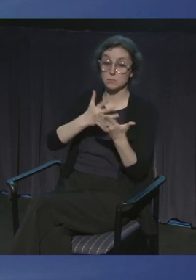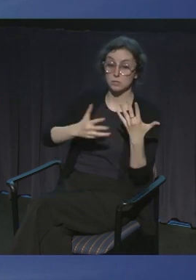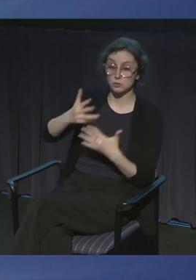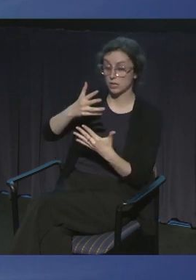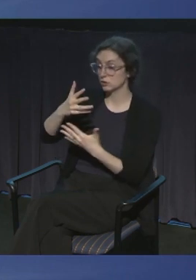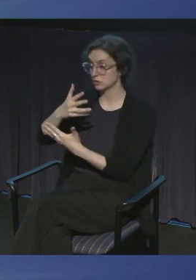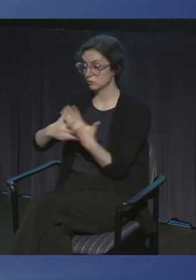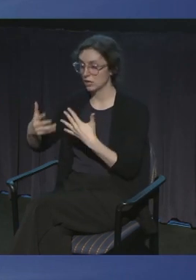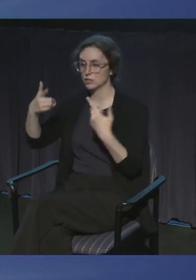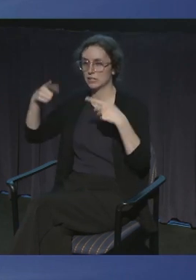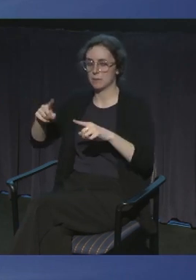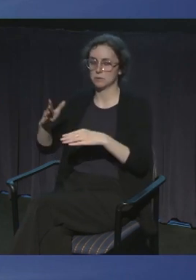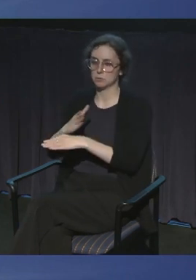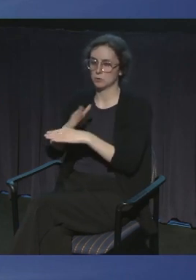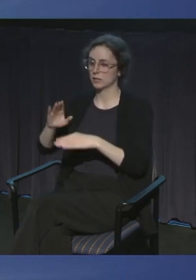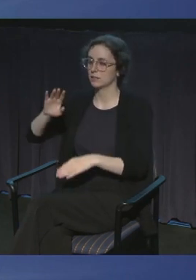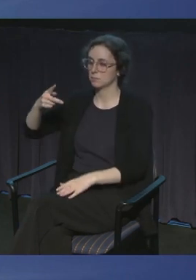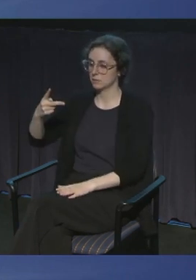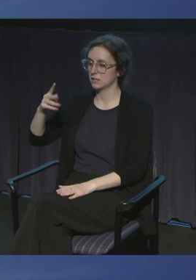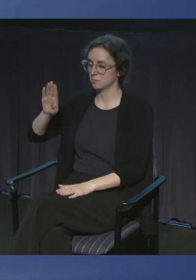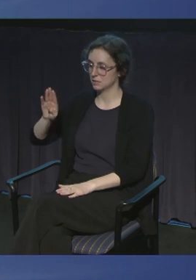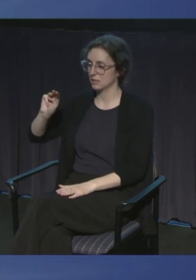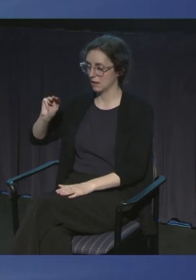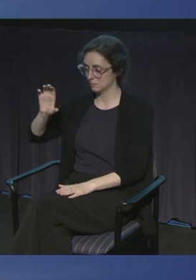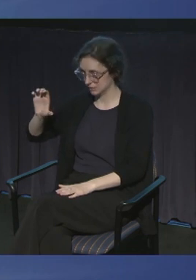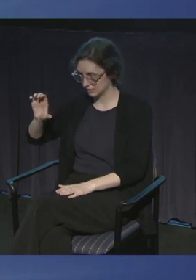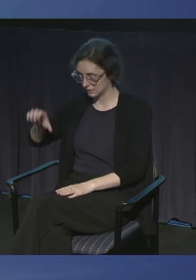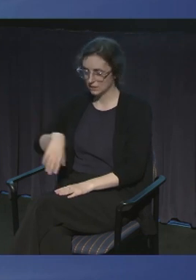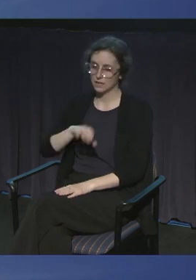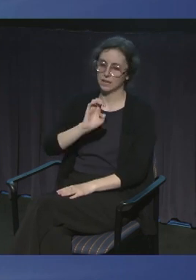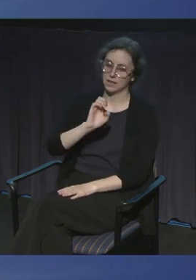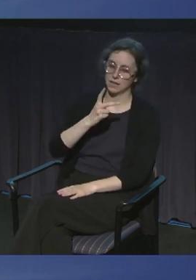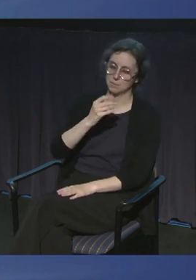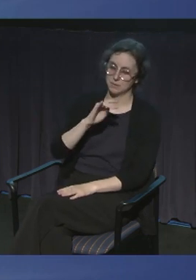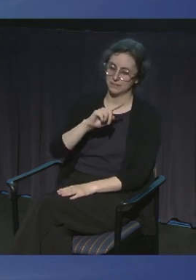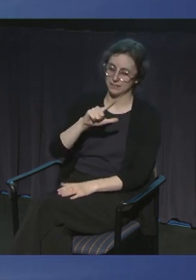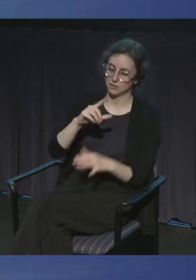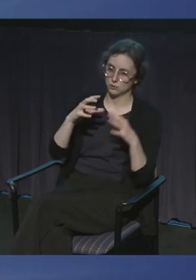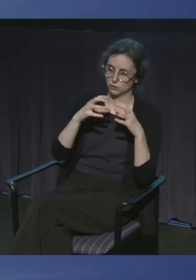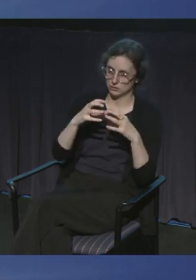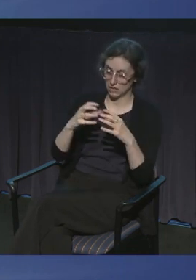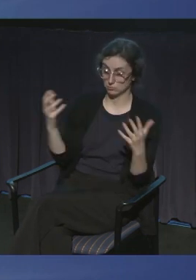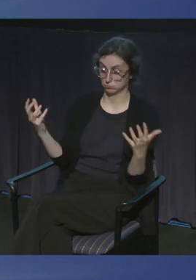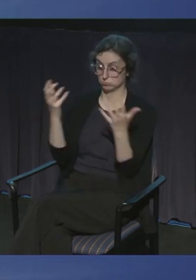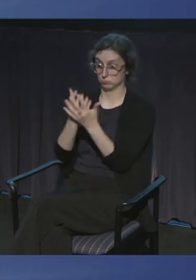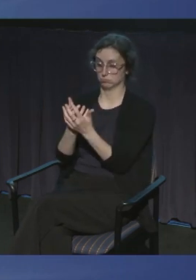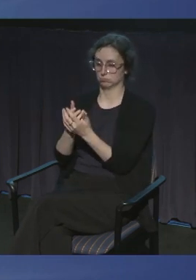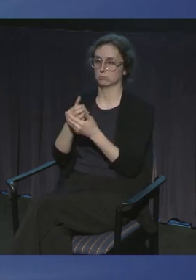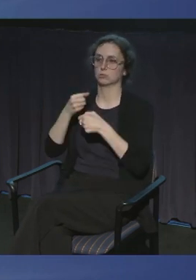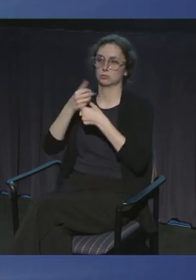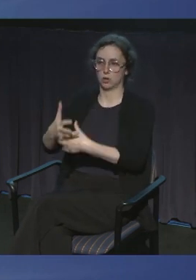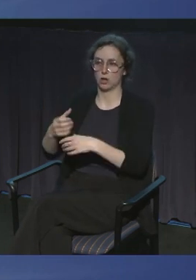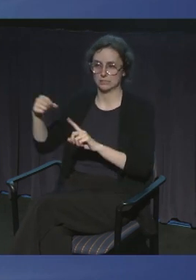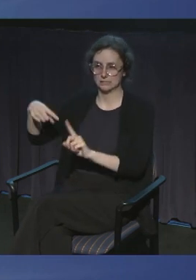BETWEEN PBMC AND THE EPITHELIAL CELLS TO GET SIGNAL 1. WE WERE ABLE TO SHOW THAT THIS